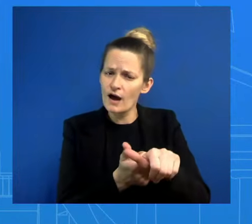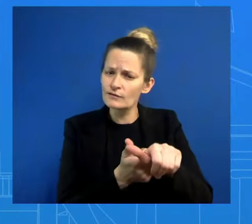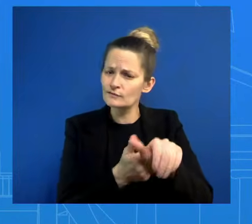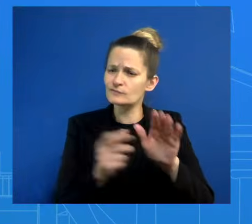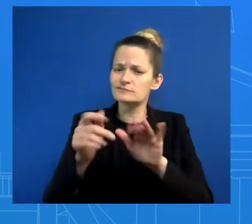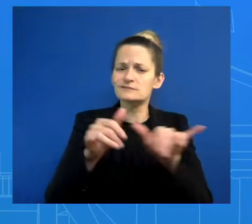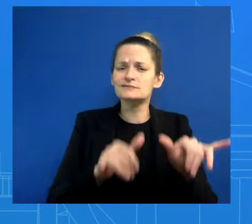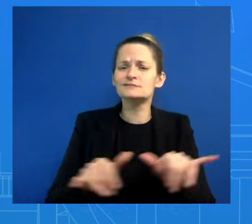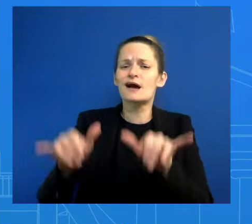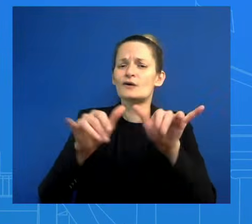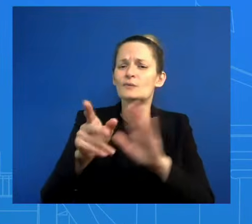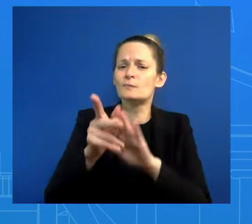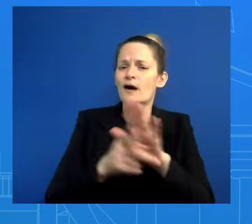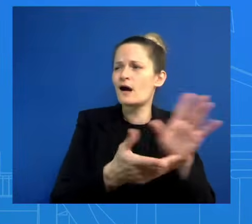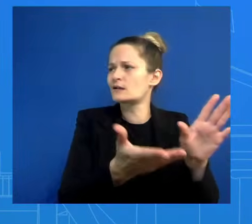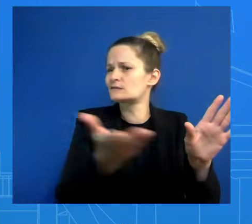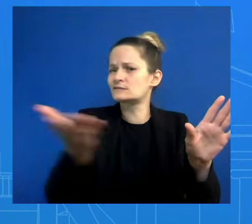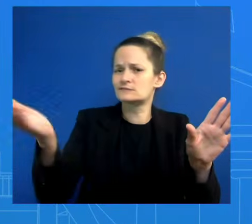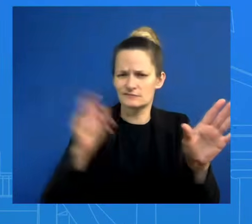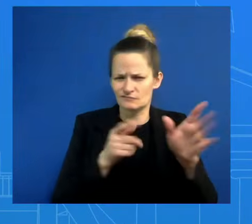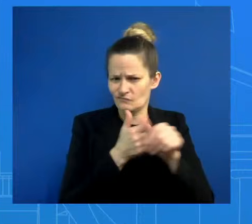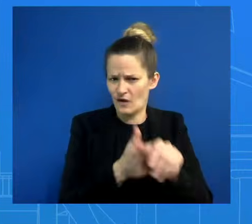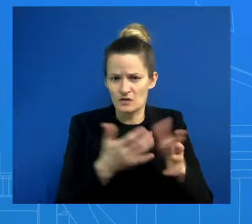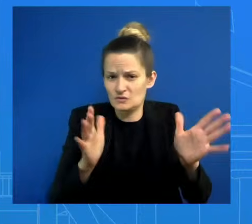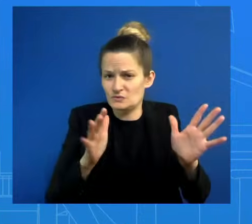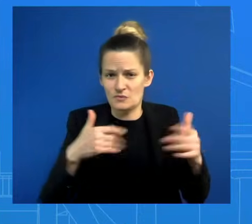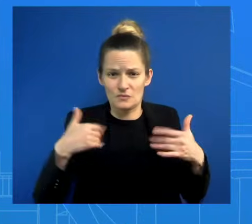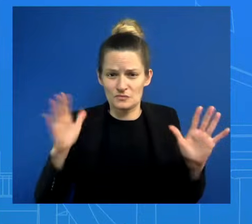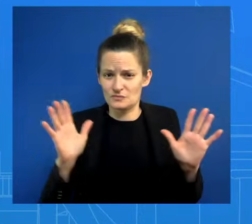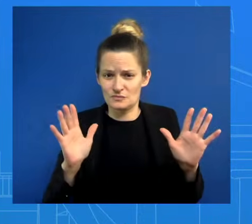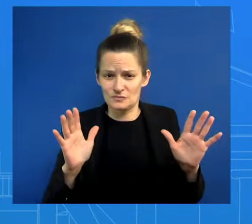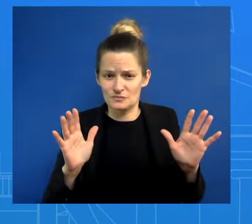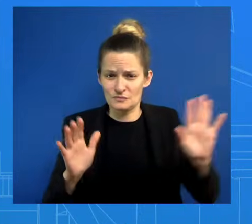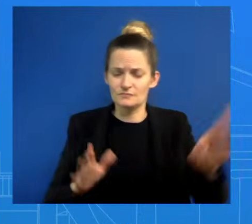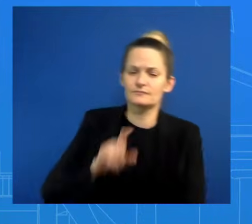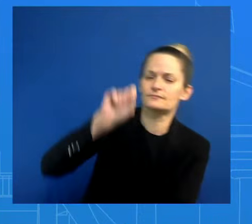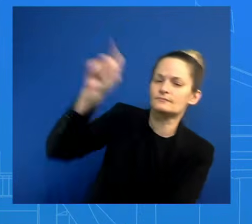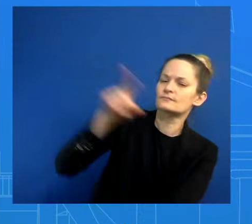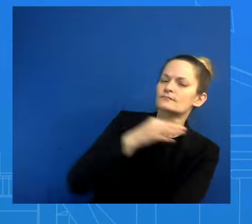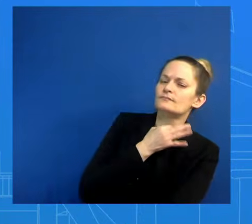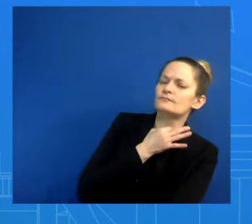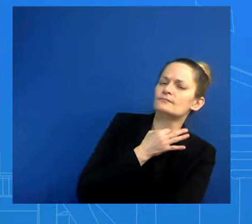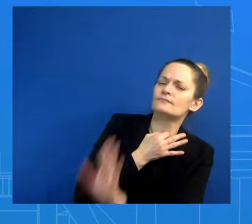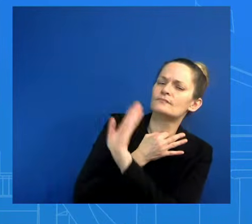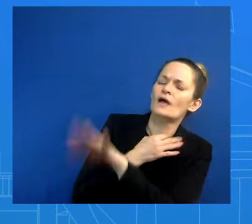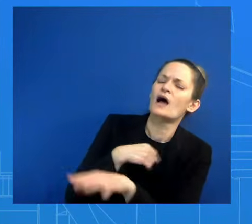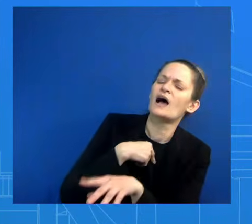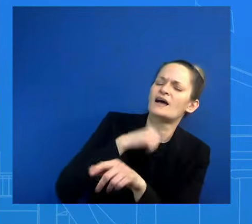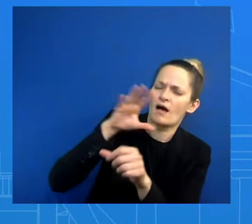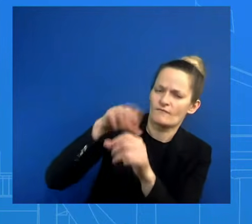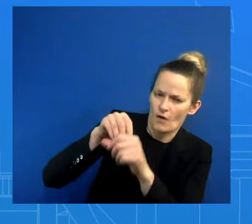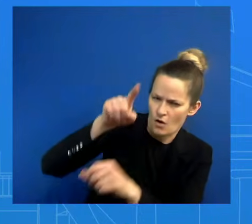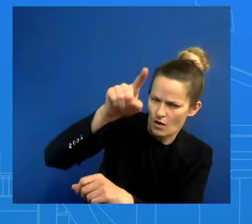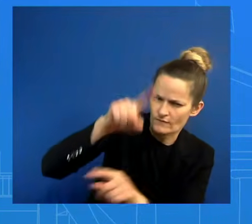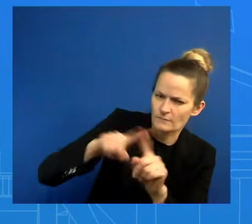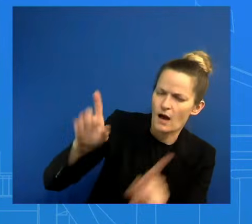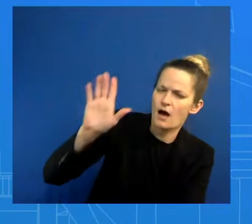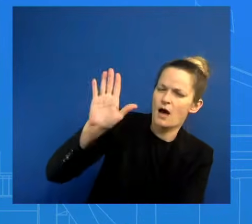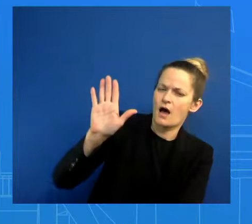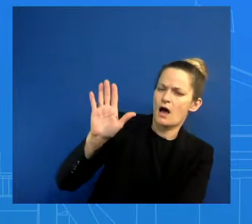not involved in speaking with Baker about this transparency effort by Musk. Is that what you're saying, that the Biden administration wasn't involved with that?